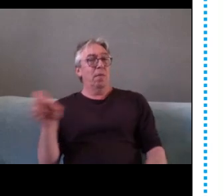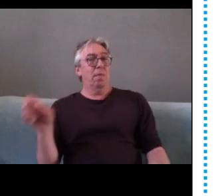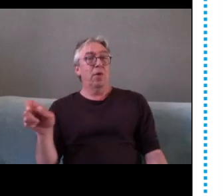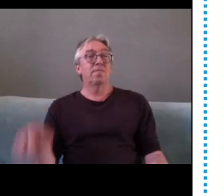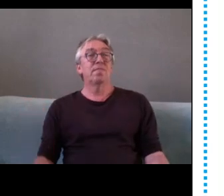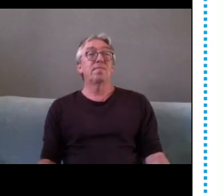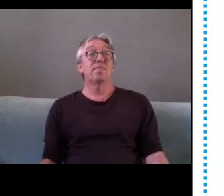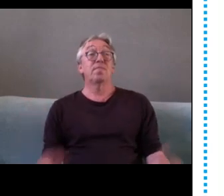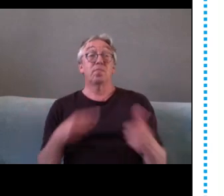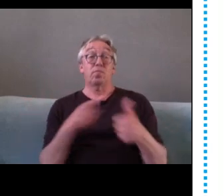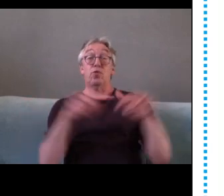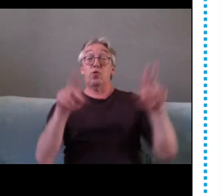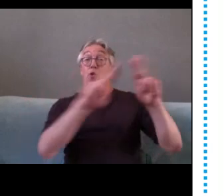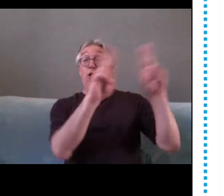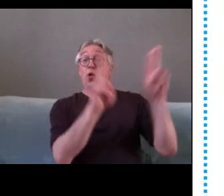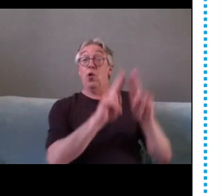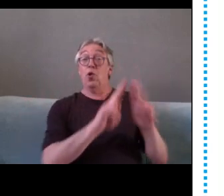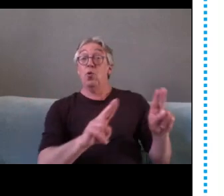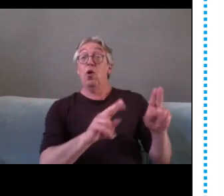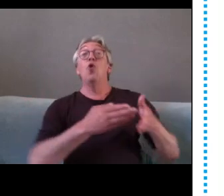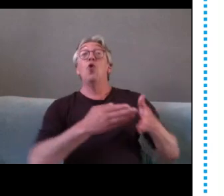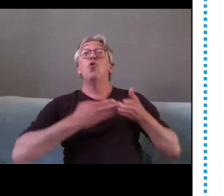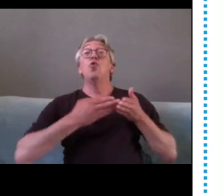First to point out, notice that we have Article numbers